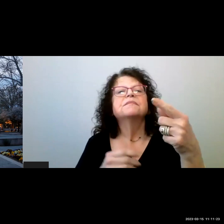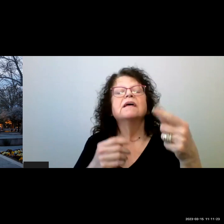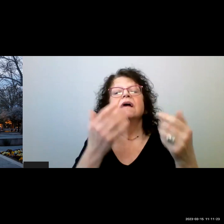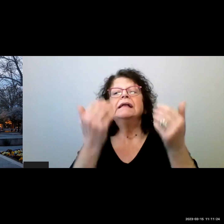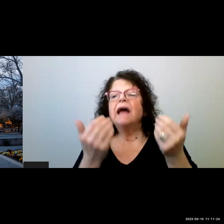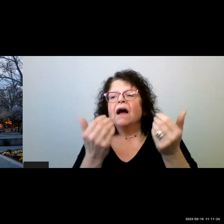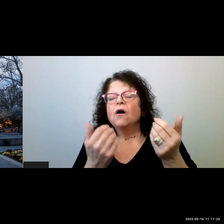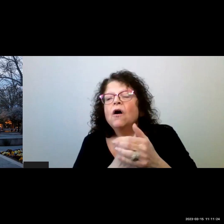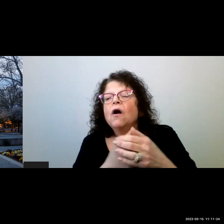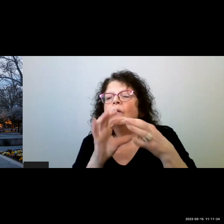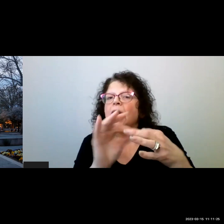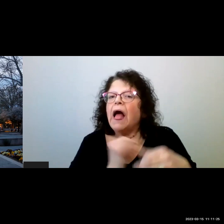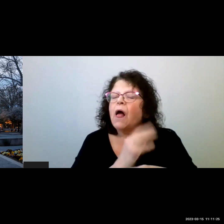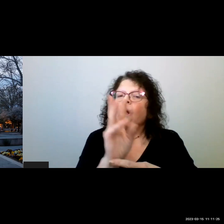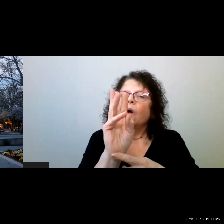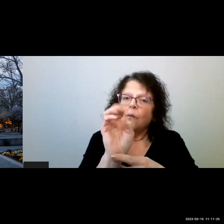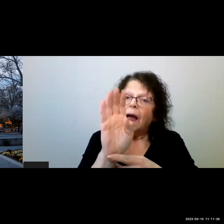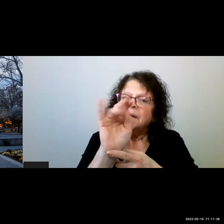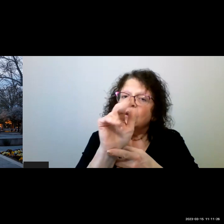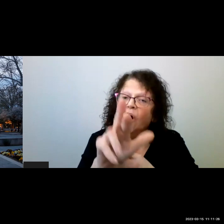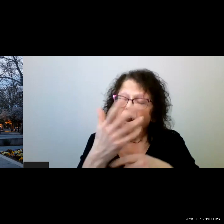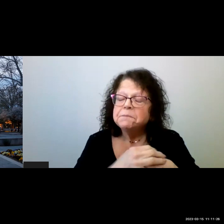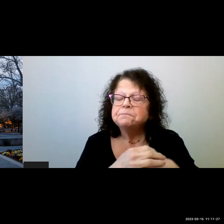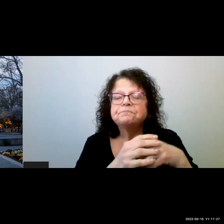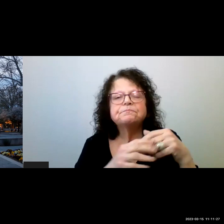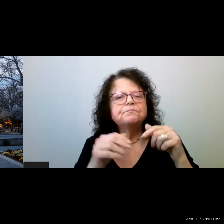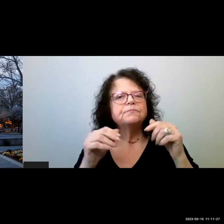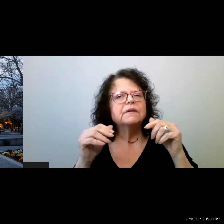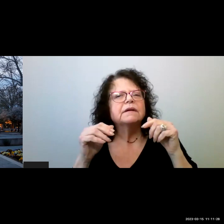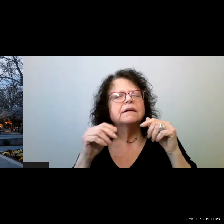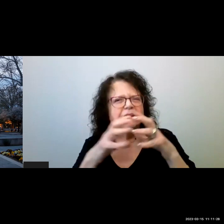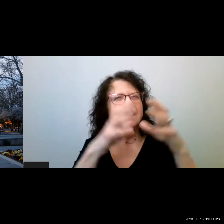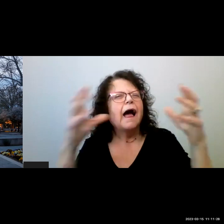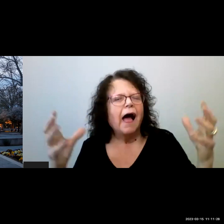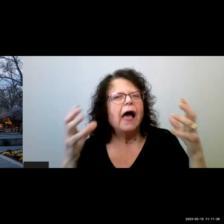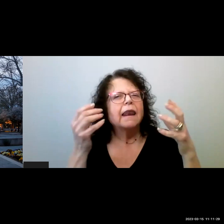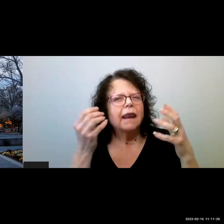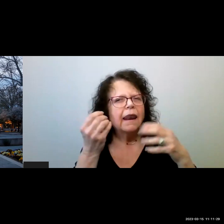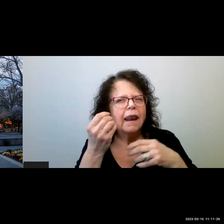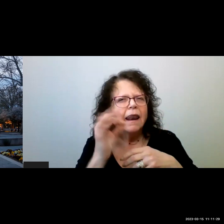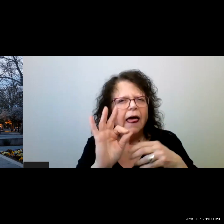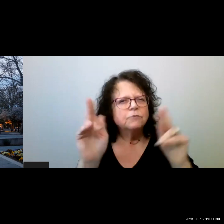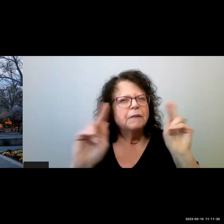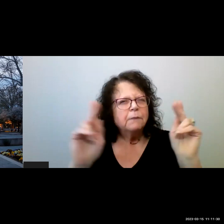our webinar, these days a lot of people, the public in general, do not worry